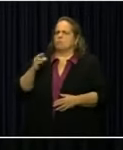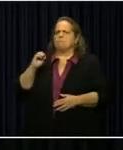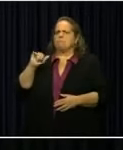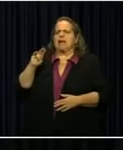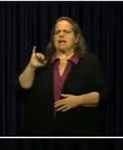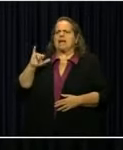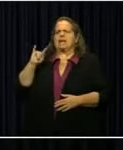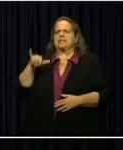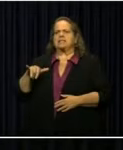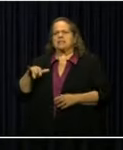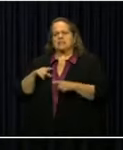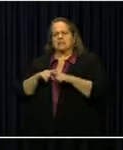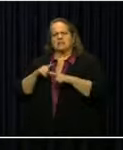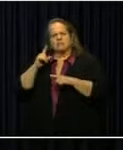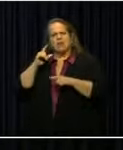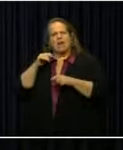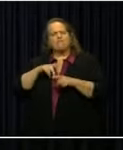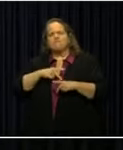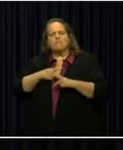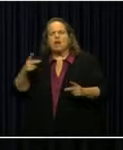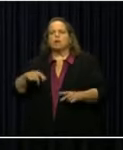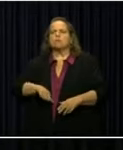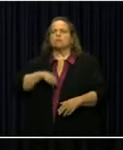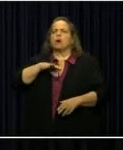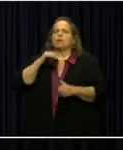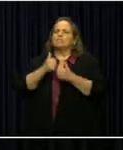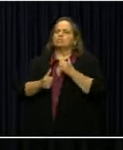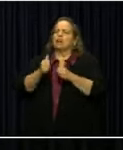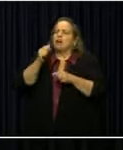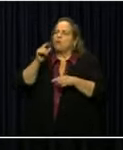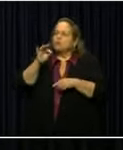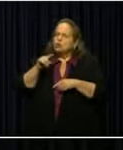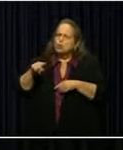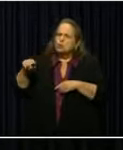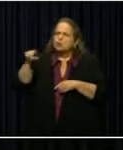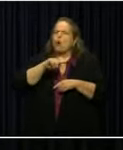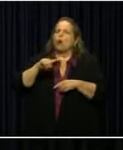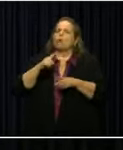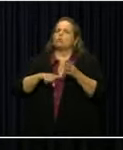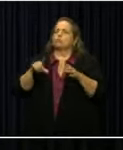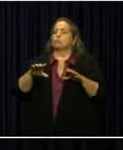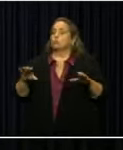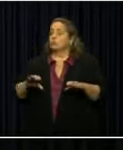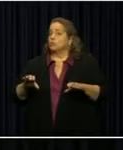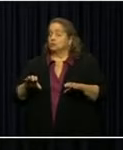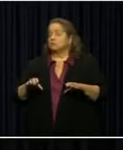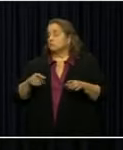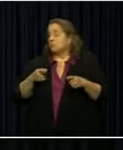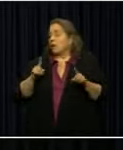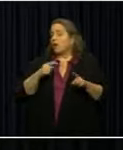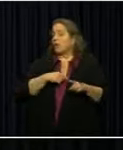SOME HARDSHIP FOR A MONTH AND THEN WE SAY, OKAY, THE CHALLENGE OF OUR TIMES, IF WE ARE GOING TO